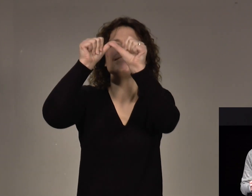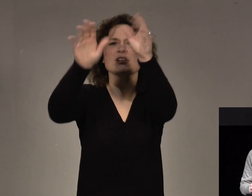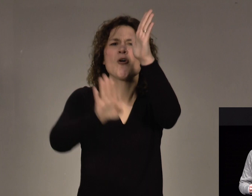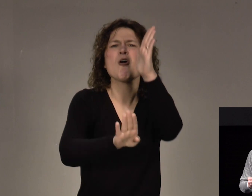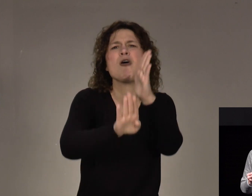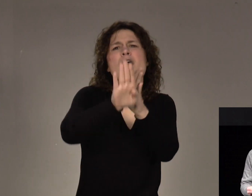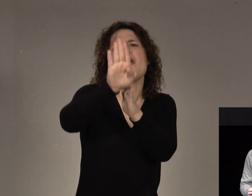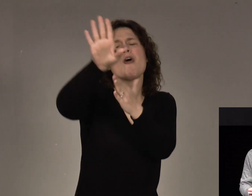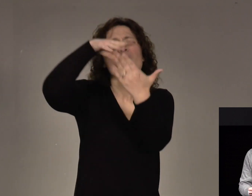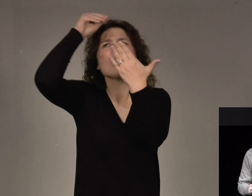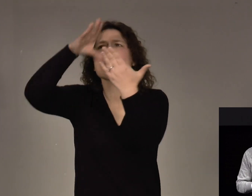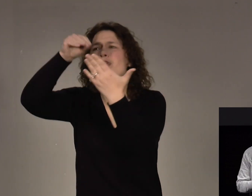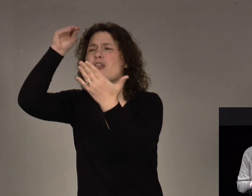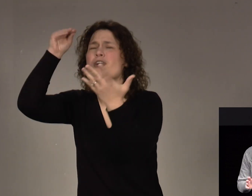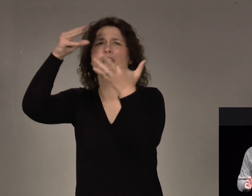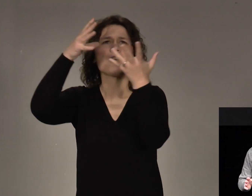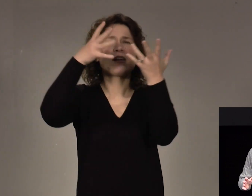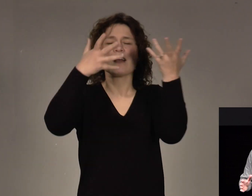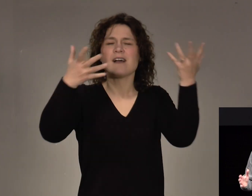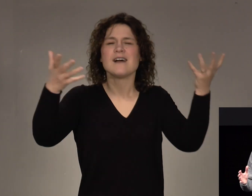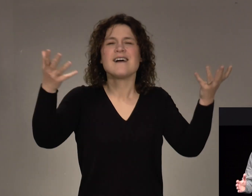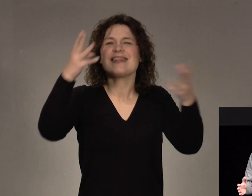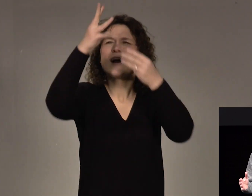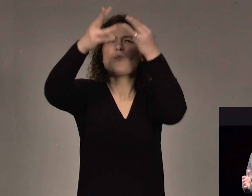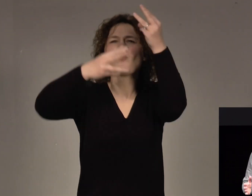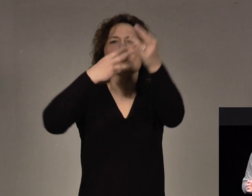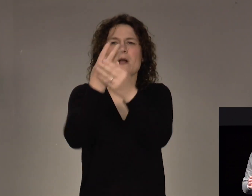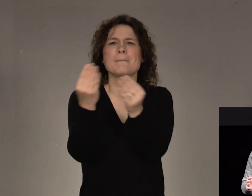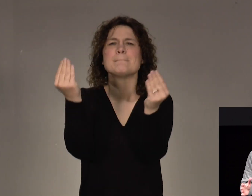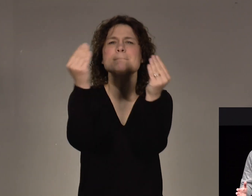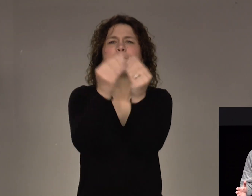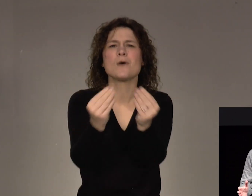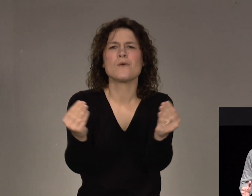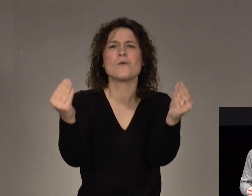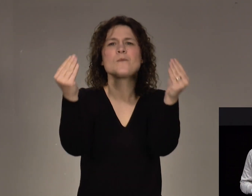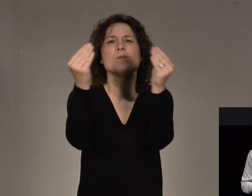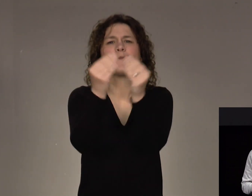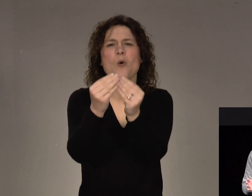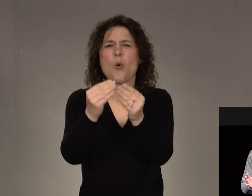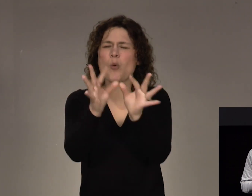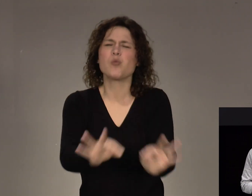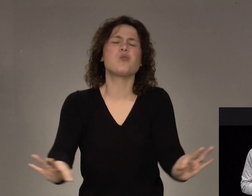and discover. A world that becomes more and more meaningful and purposeful;